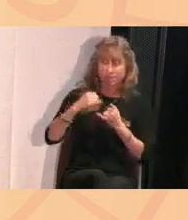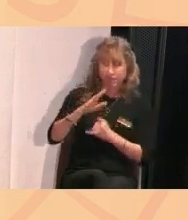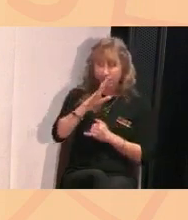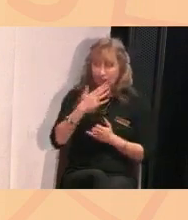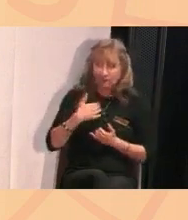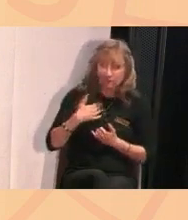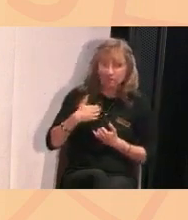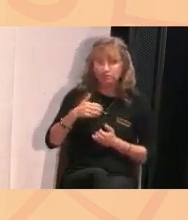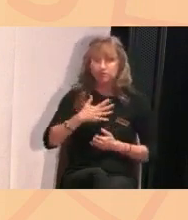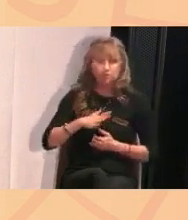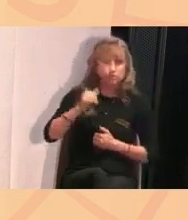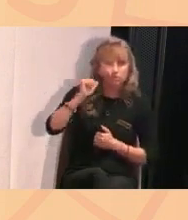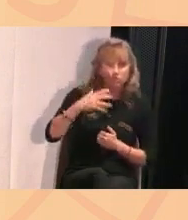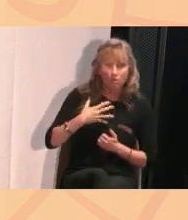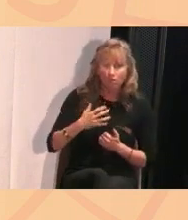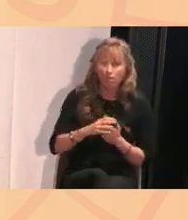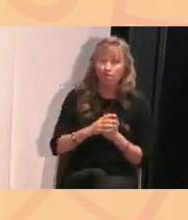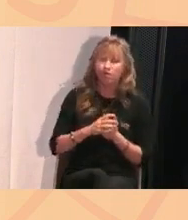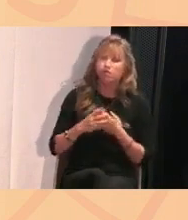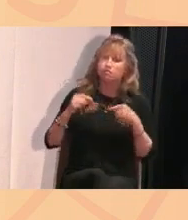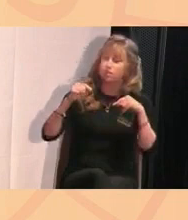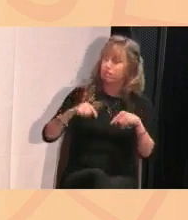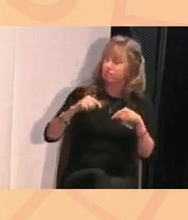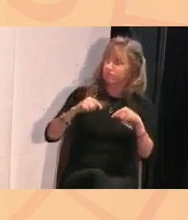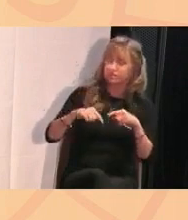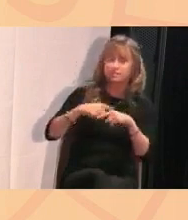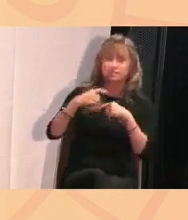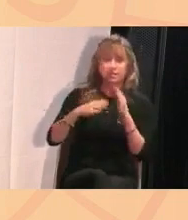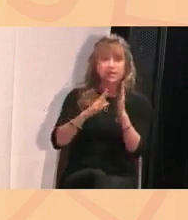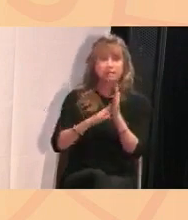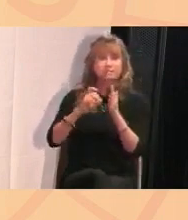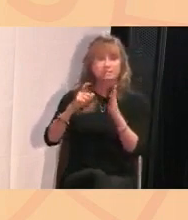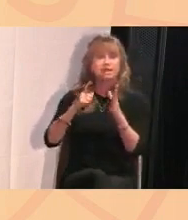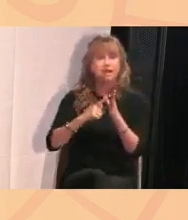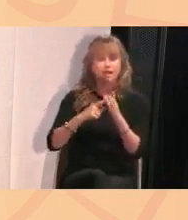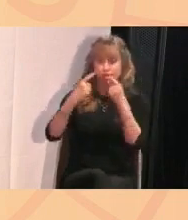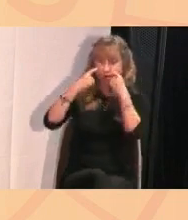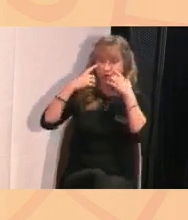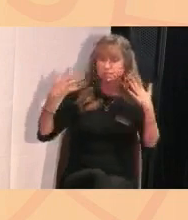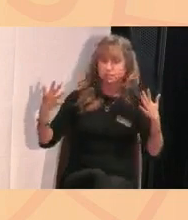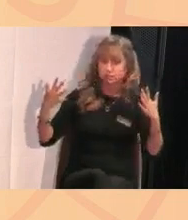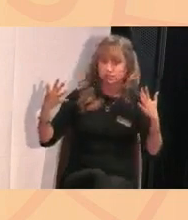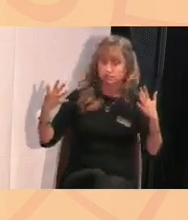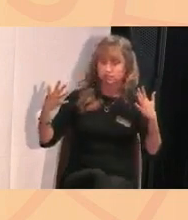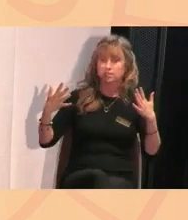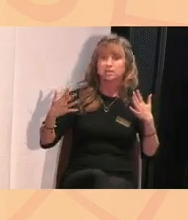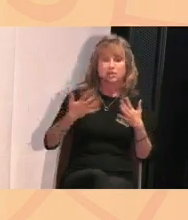The other exhibition that also rarely gets a mention today is Aratjara. How important do you think,